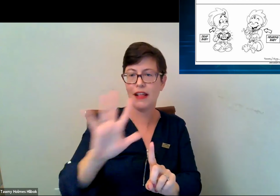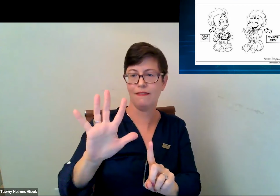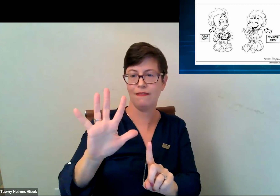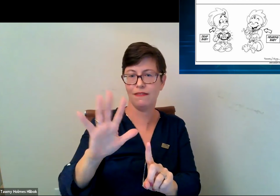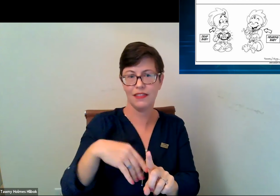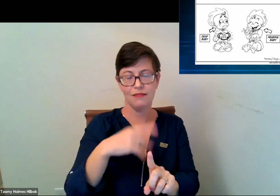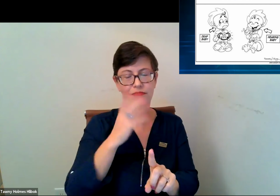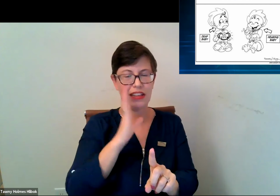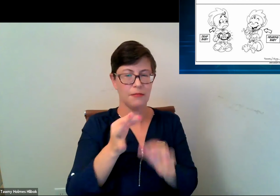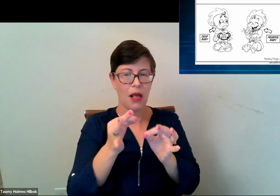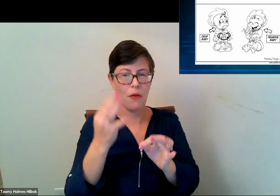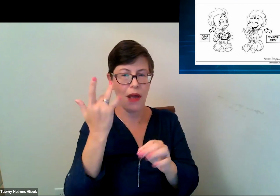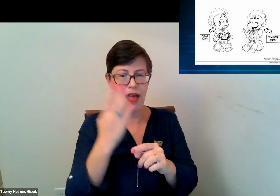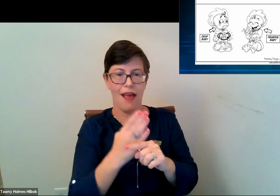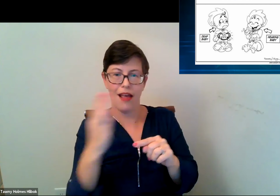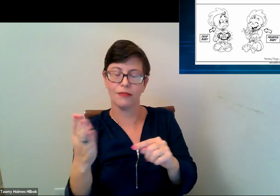to feed the brain to prime the brain.